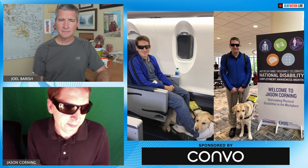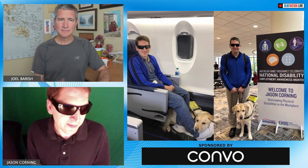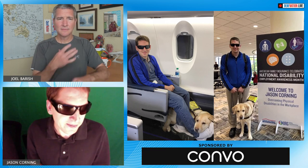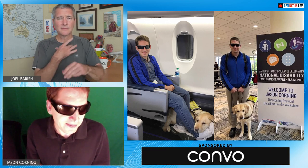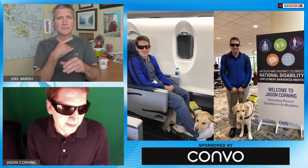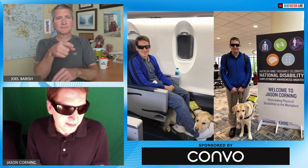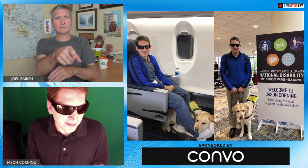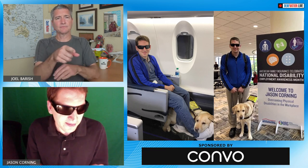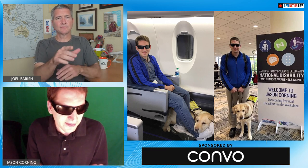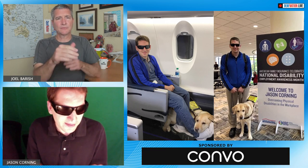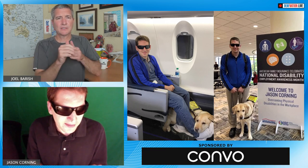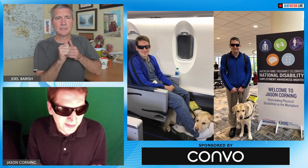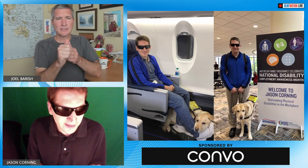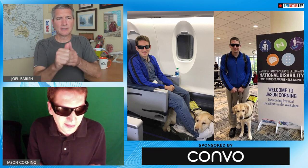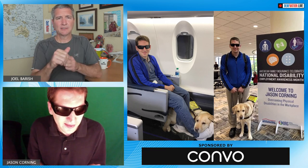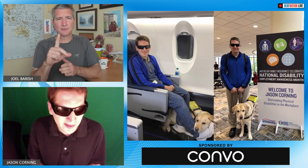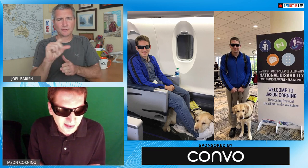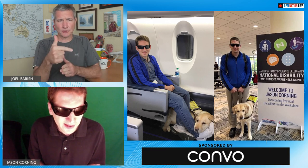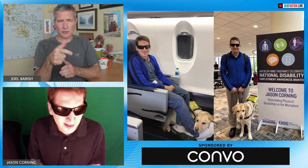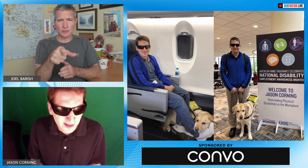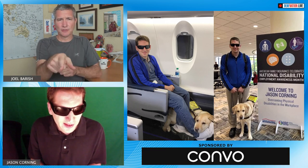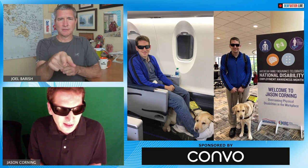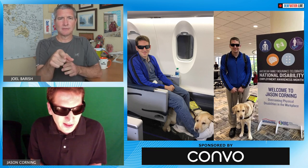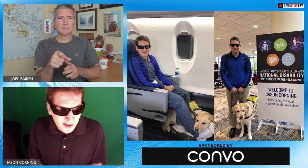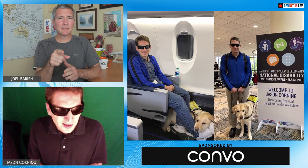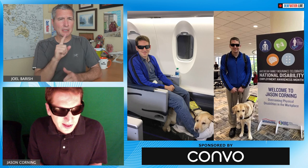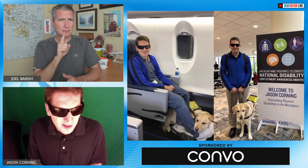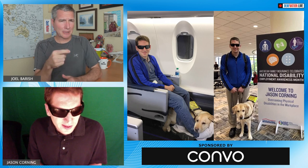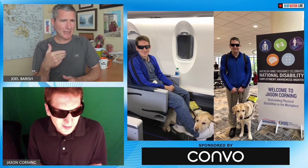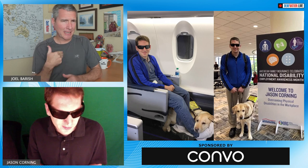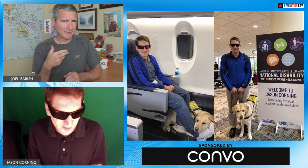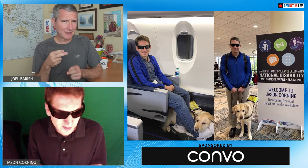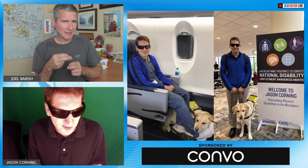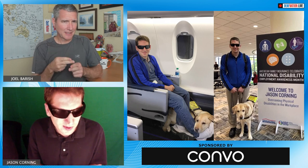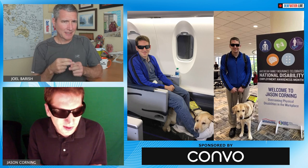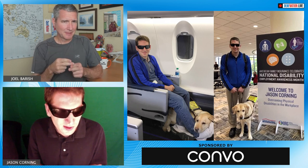You have a guide dog, name?